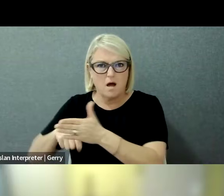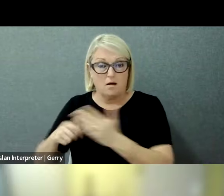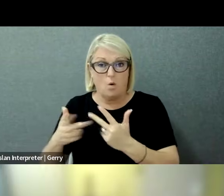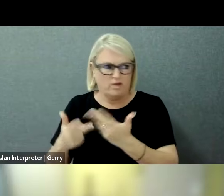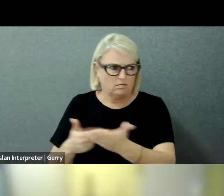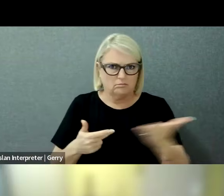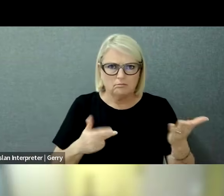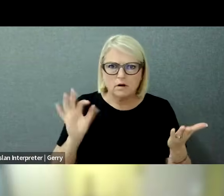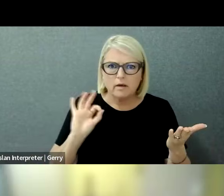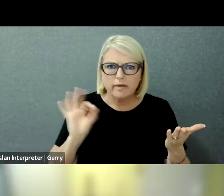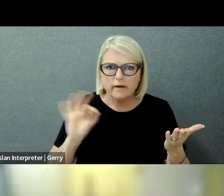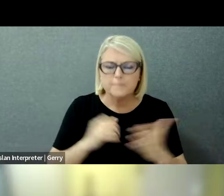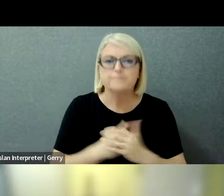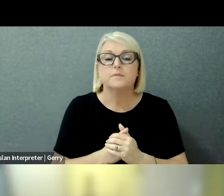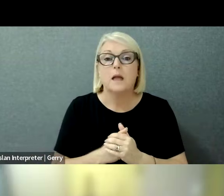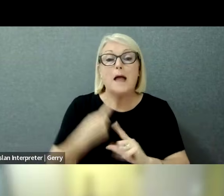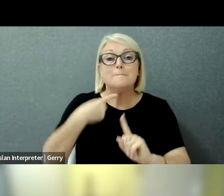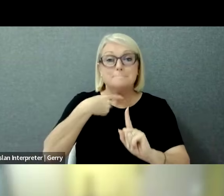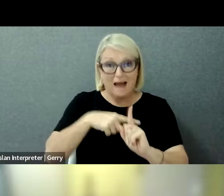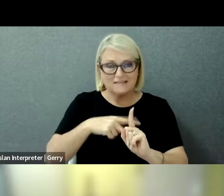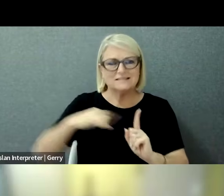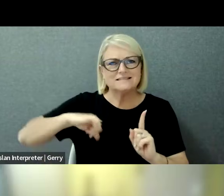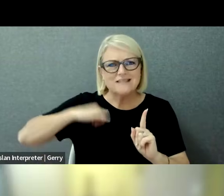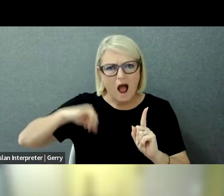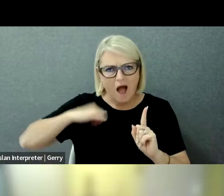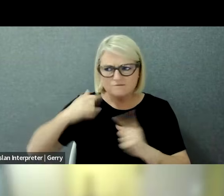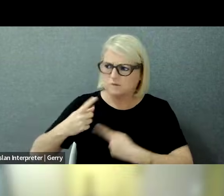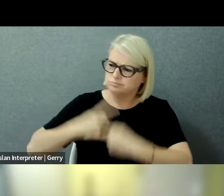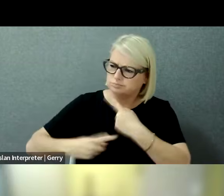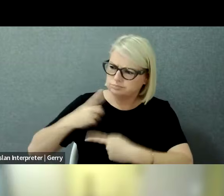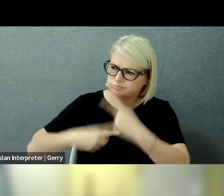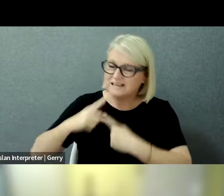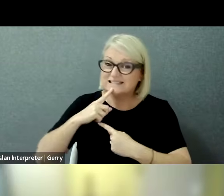particularly in west Melbourne were really struggling to be able to receive supports for